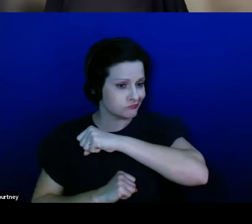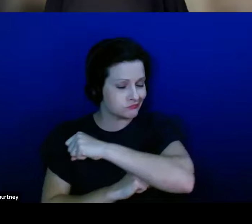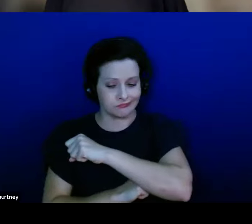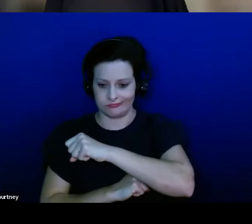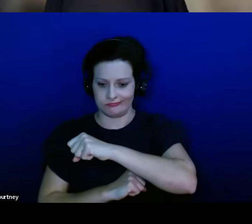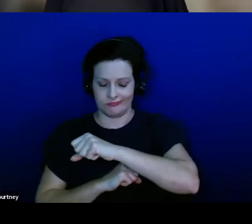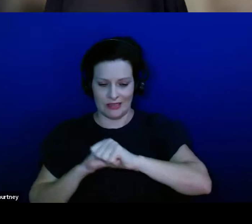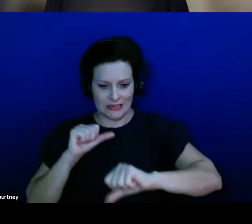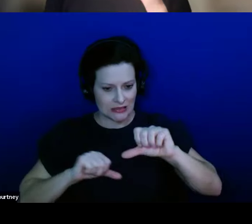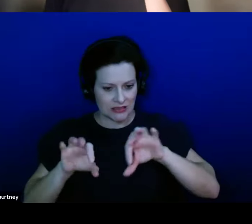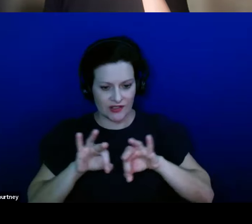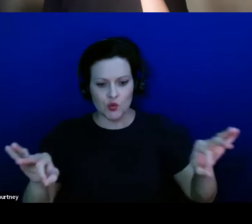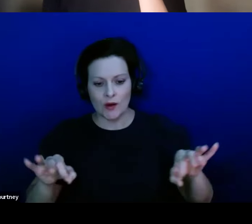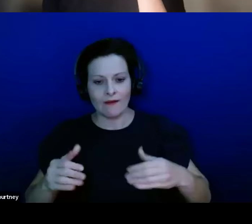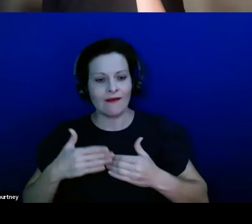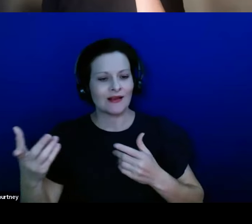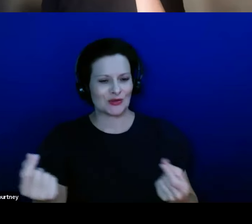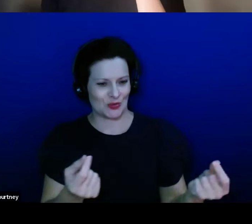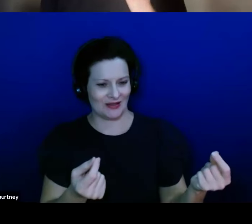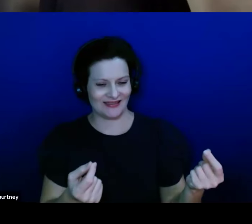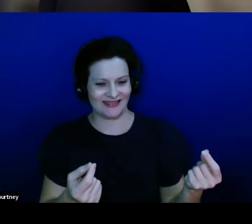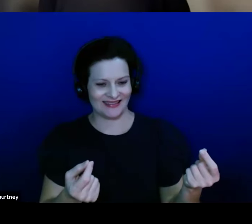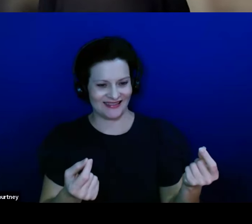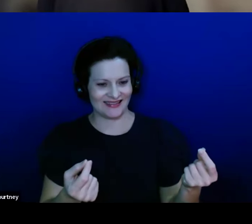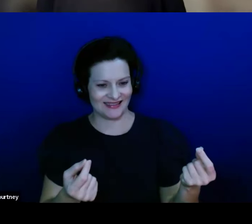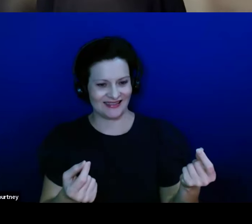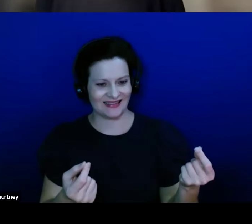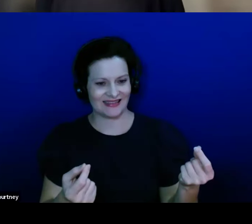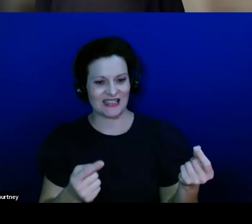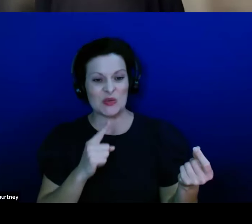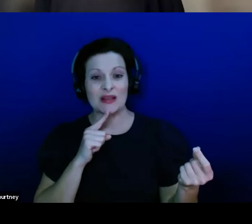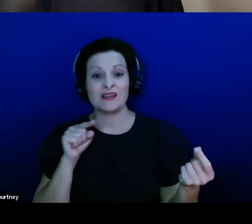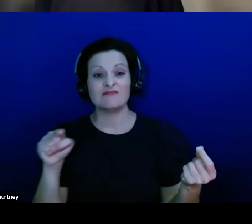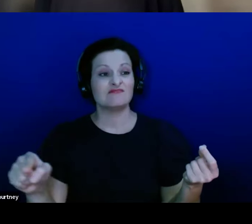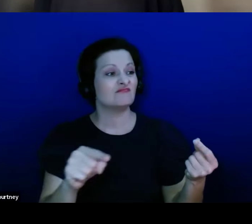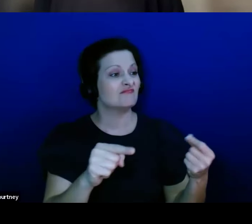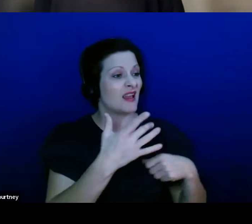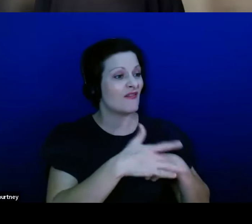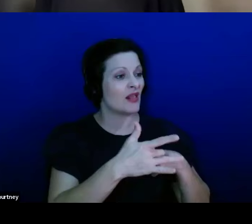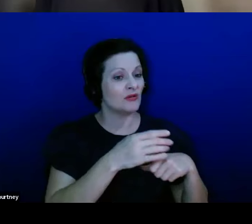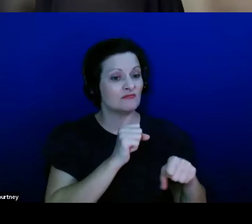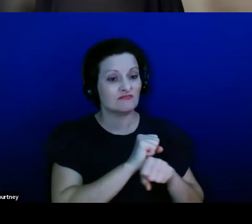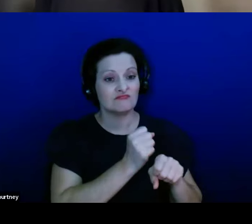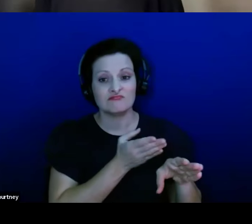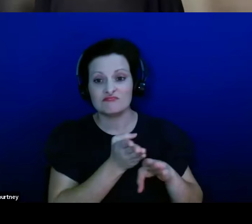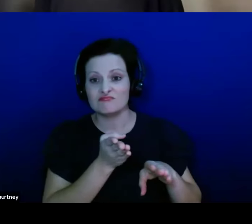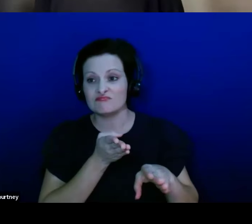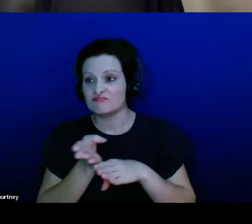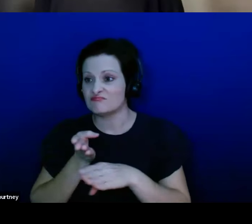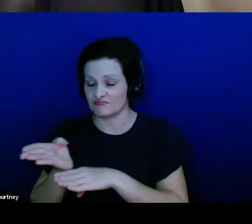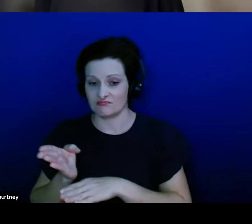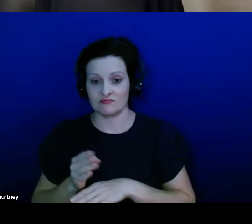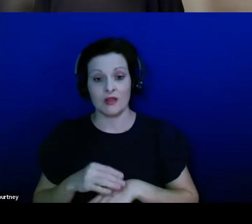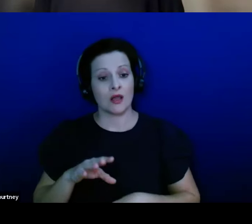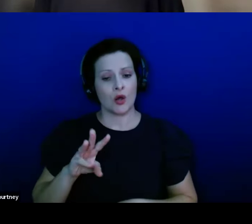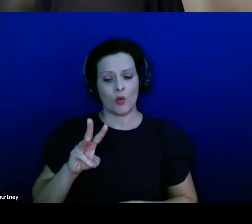There are so many adjacent careers. I didn't do wildlife ecology but I found a way